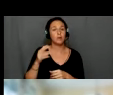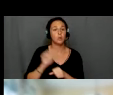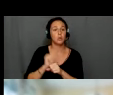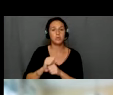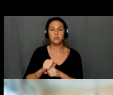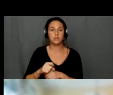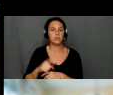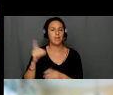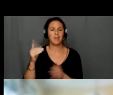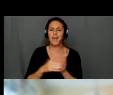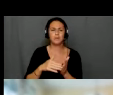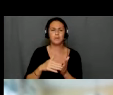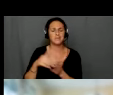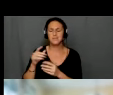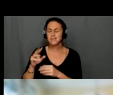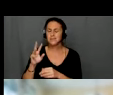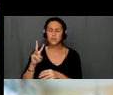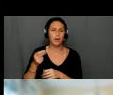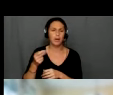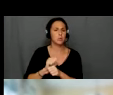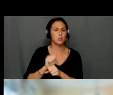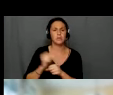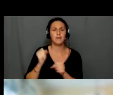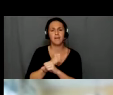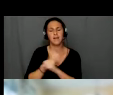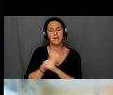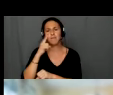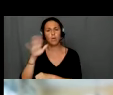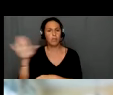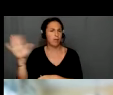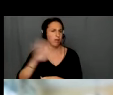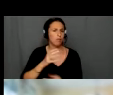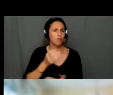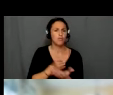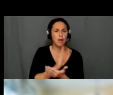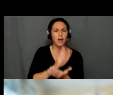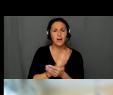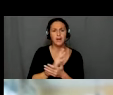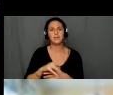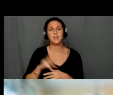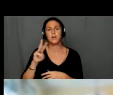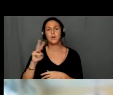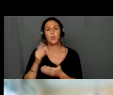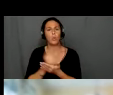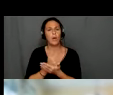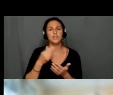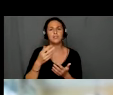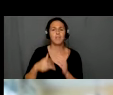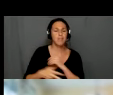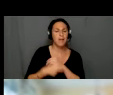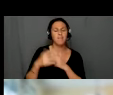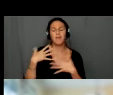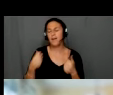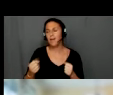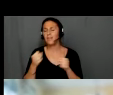with thousands of warehouse workers fighting for their rights in terms of you know, wages, health and safety other issues.